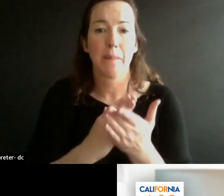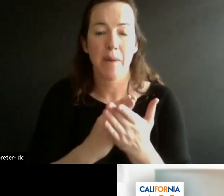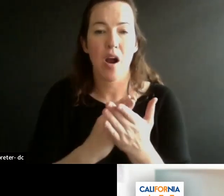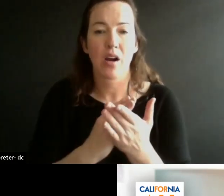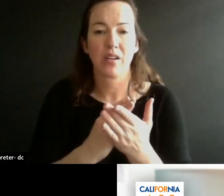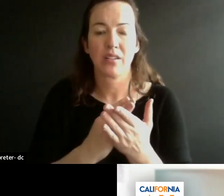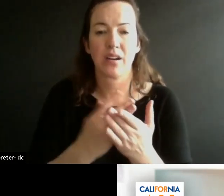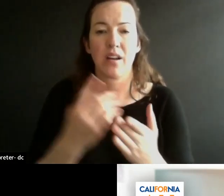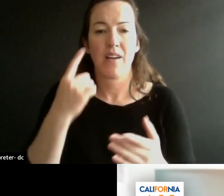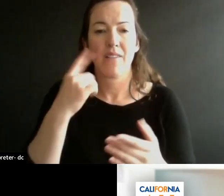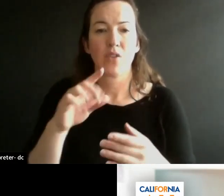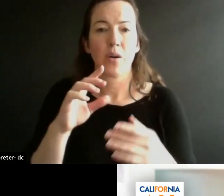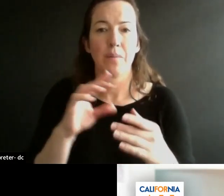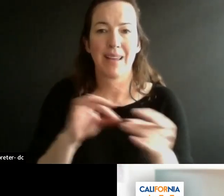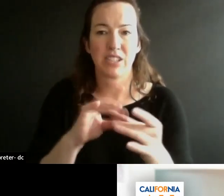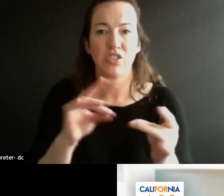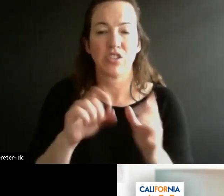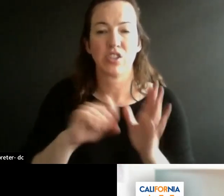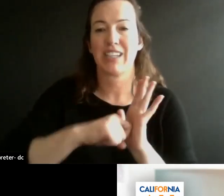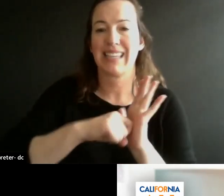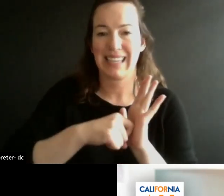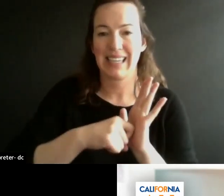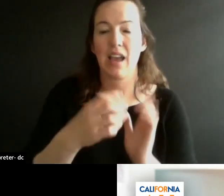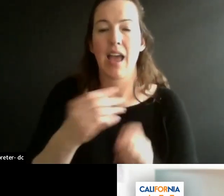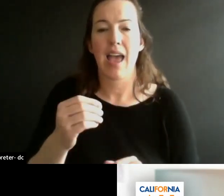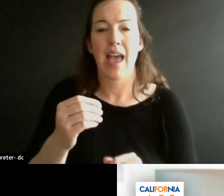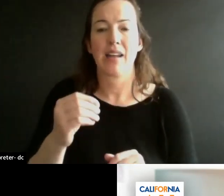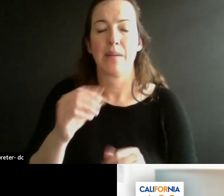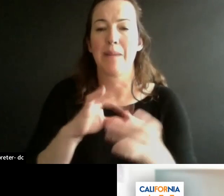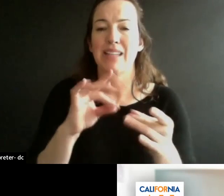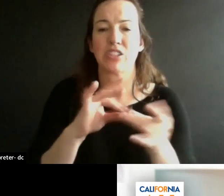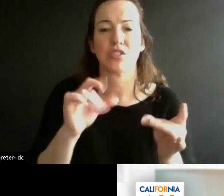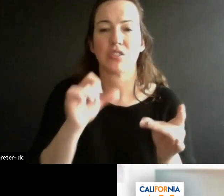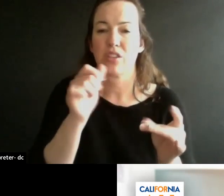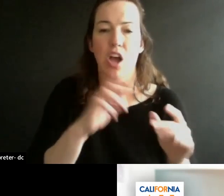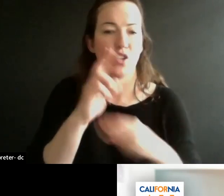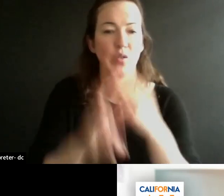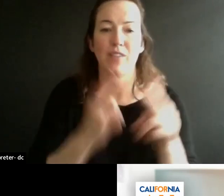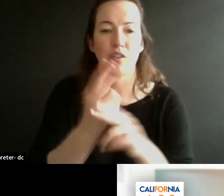messengers are key and that trusted messengers are not universal for different segments of